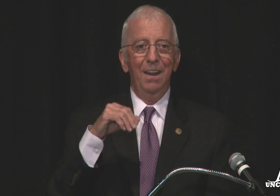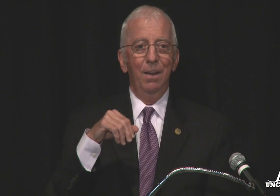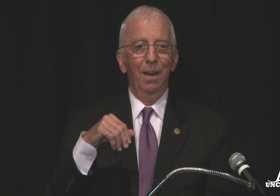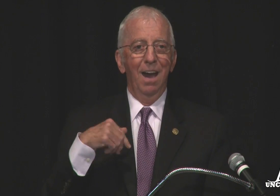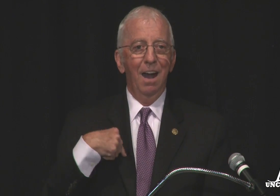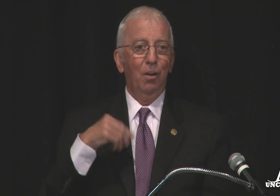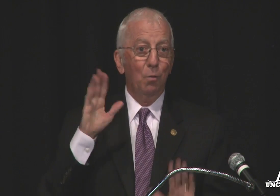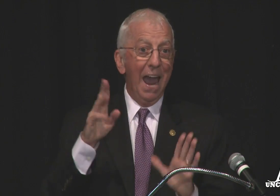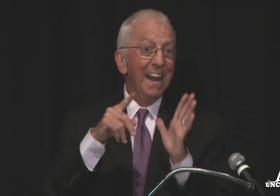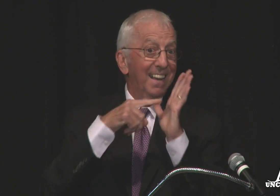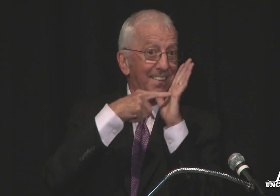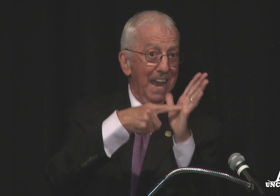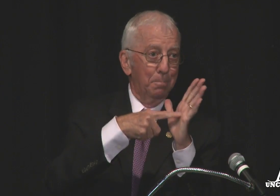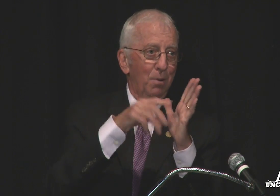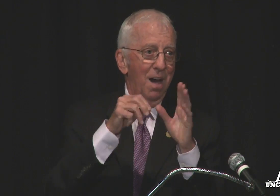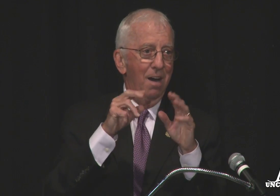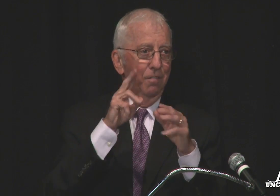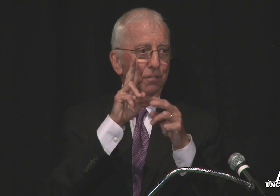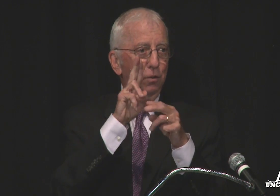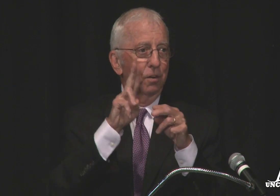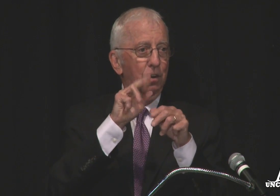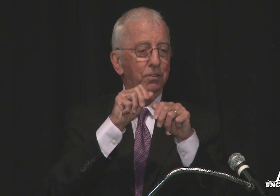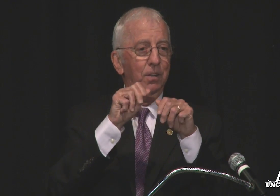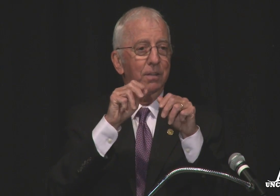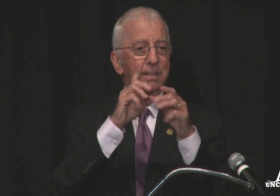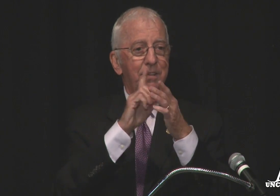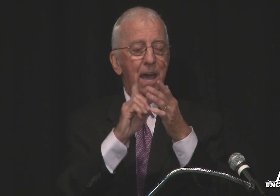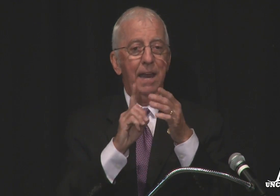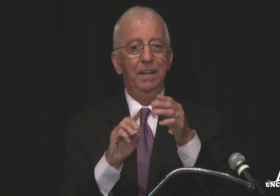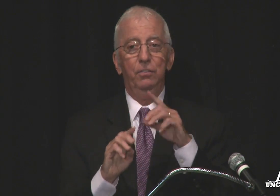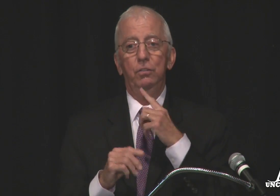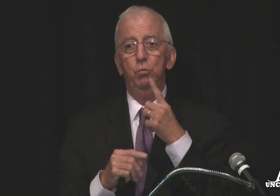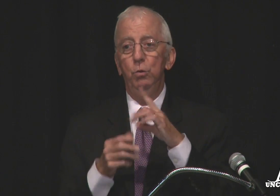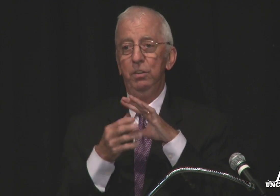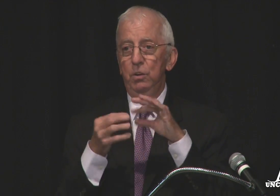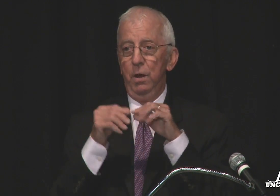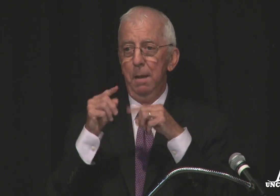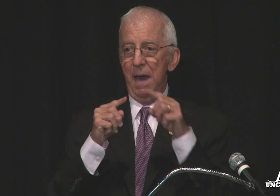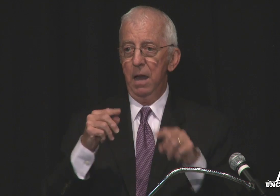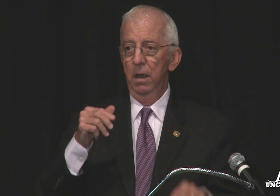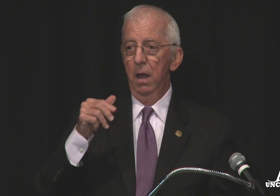And a great example of universal design is a true story about